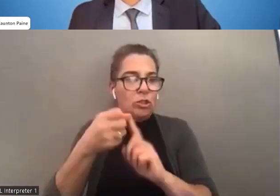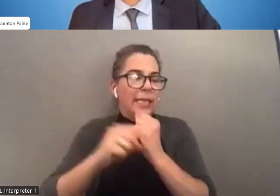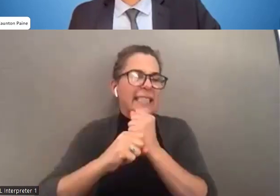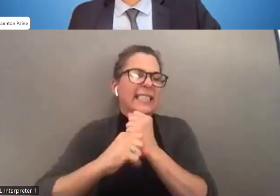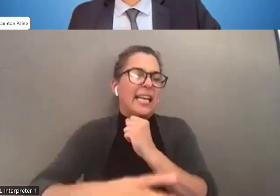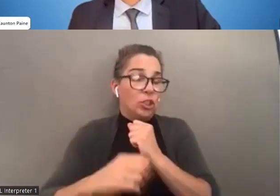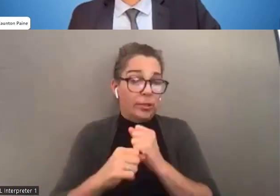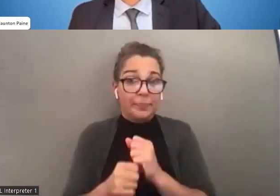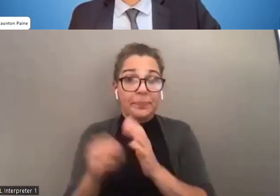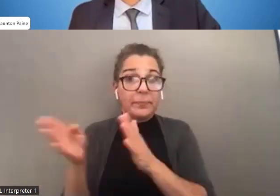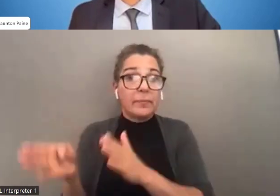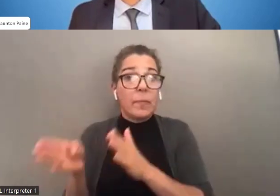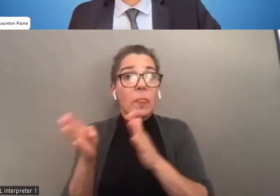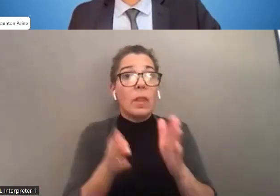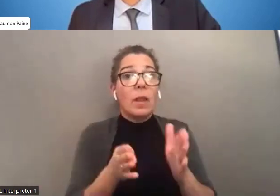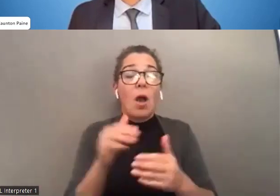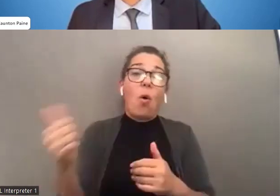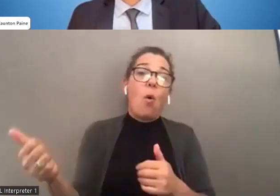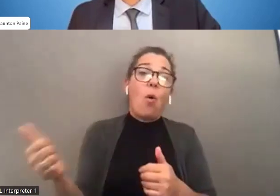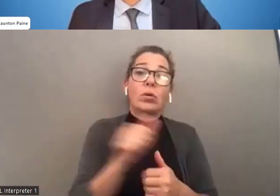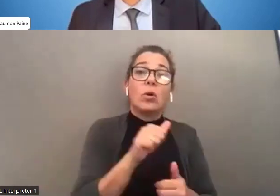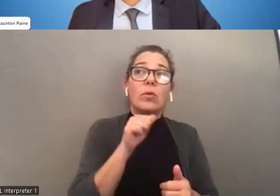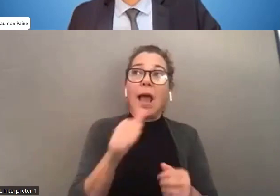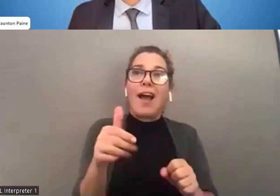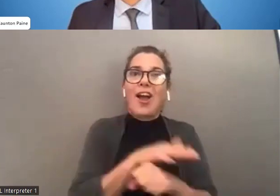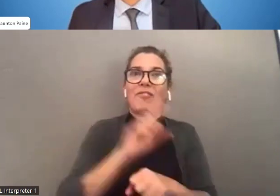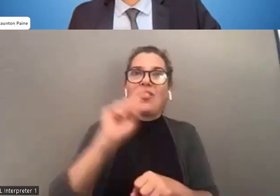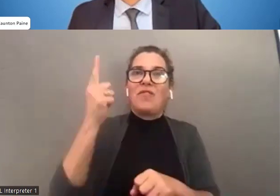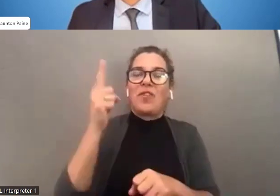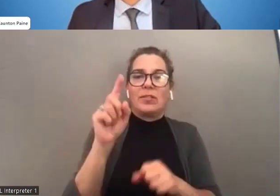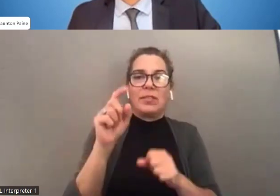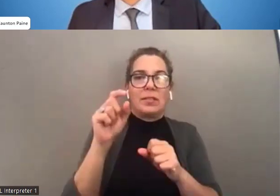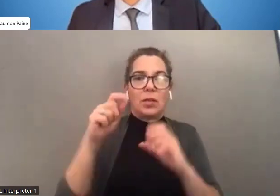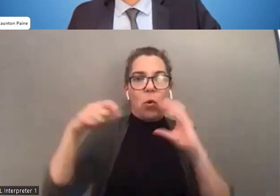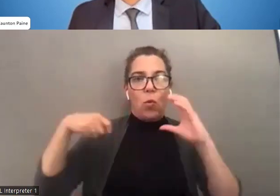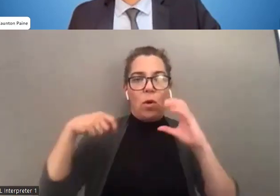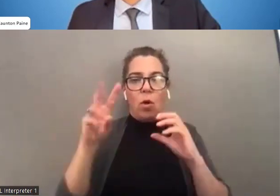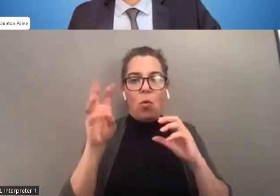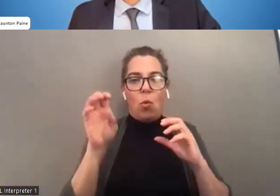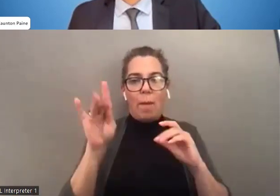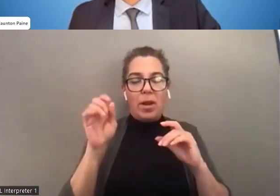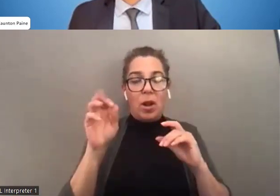and I think we didn't cover this on the first webinar as well, if you do have a competitive renewal of a project,